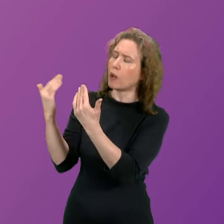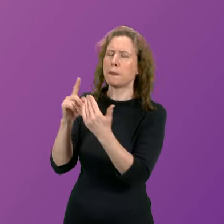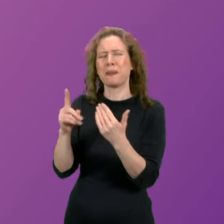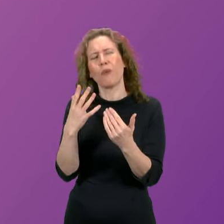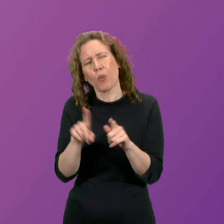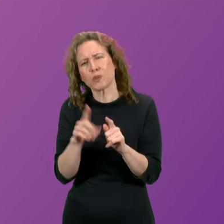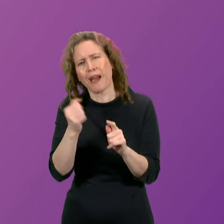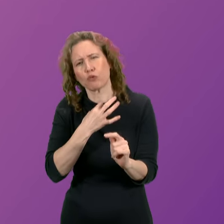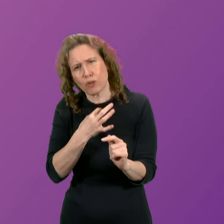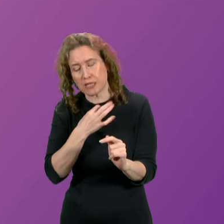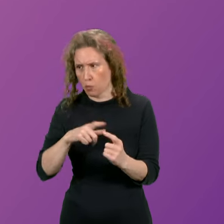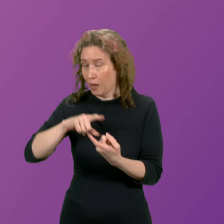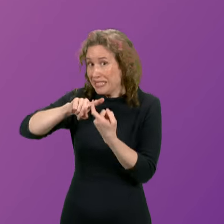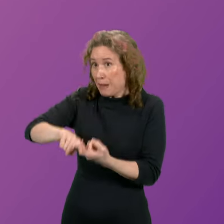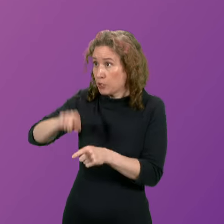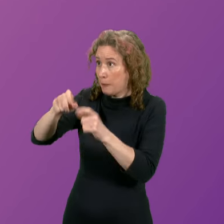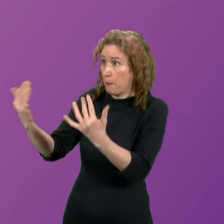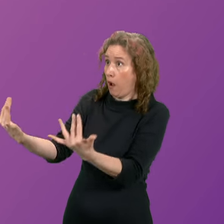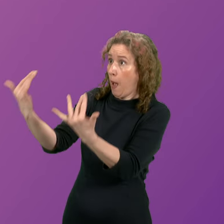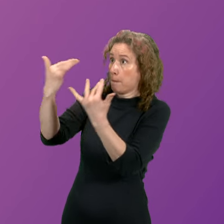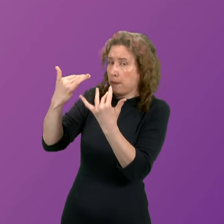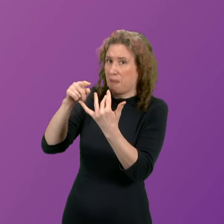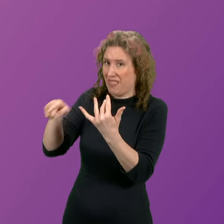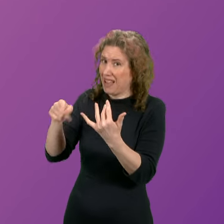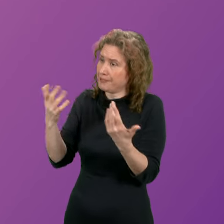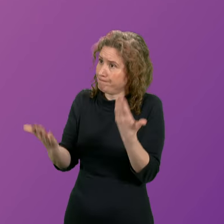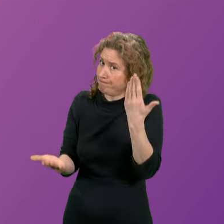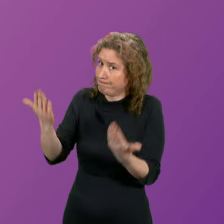because it involves being heavily dependent on funding that is subject to global volatility.